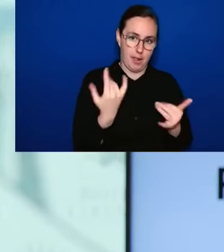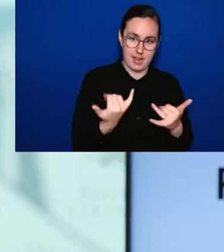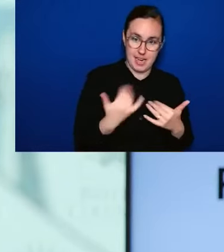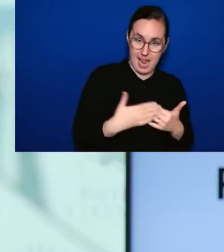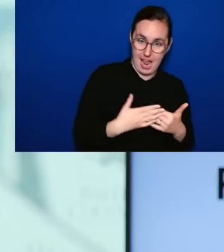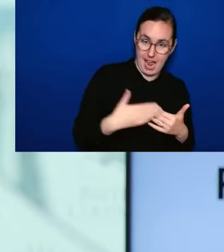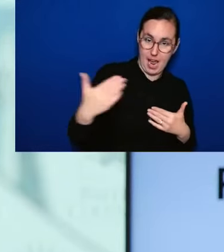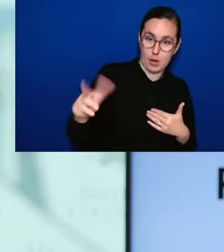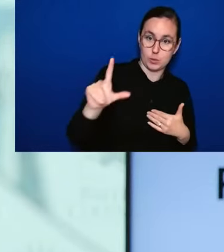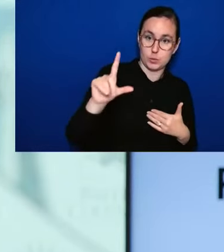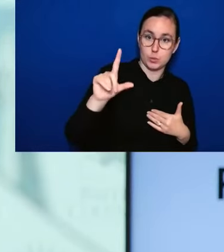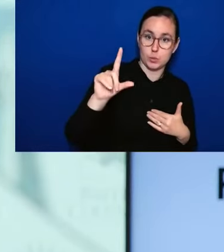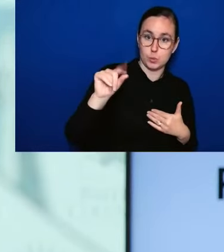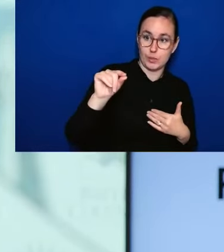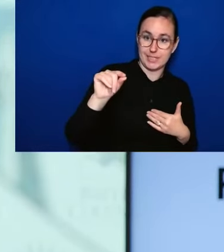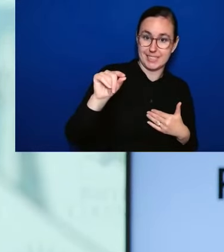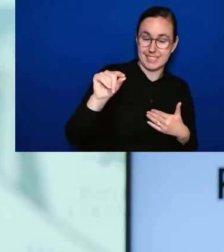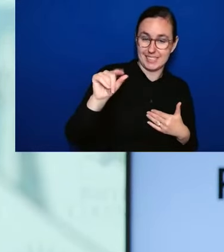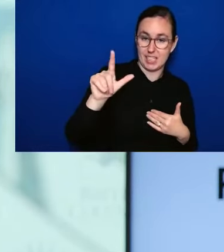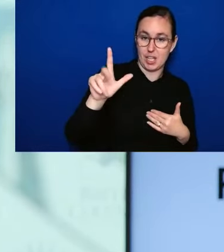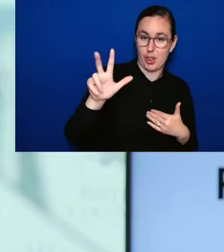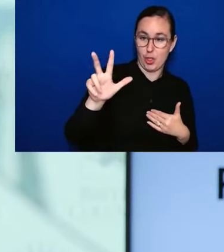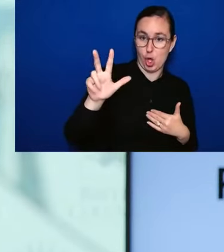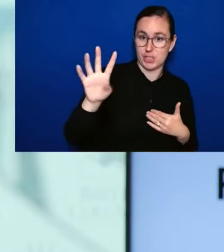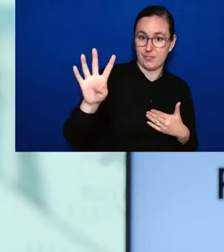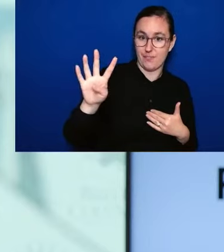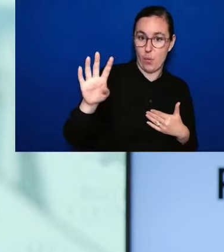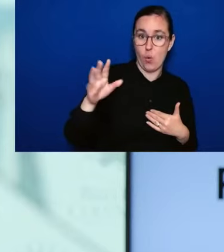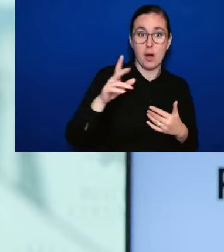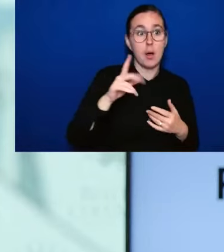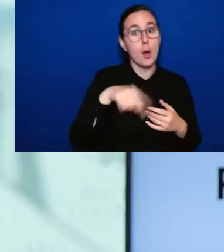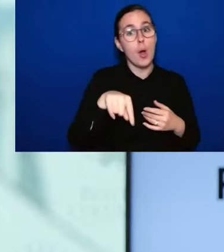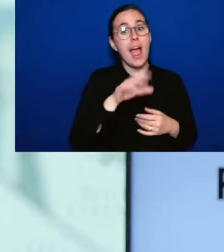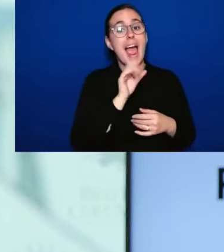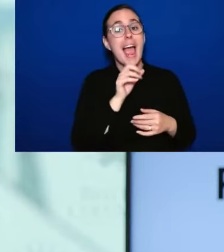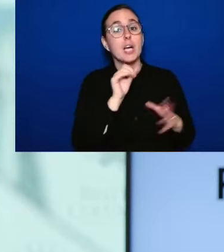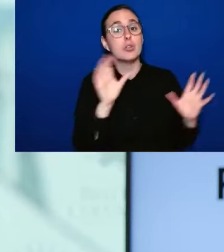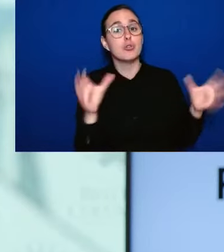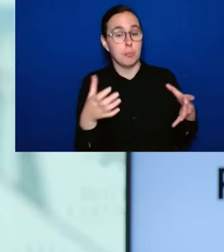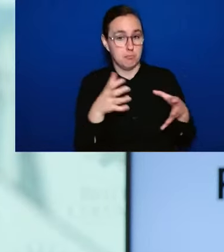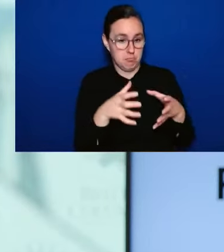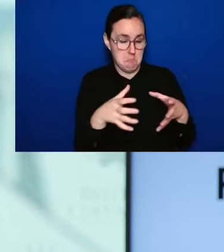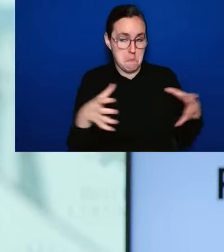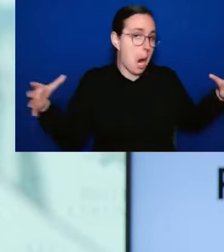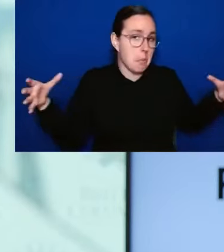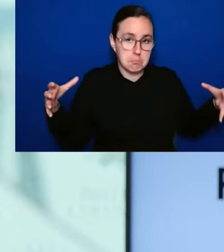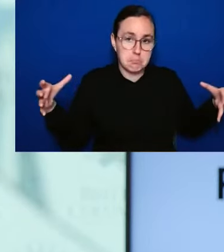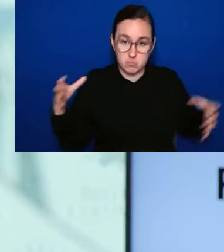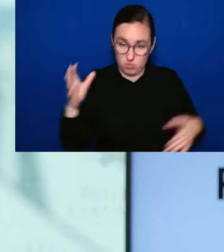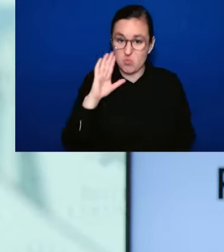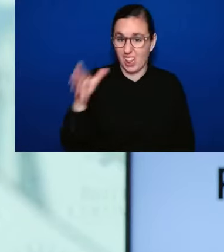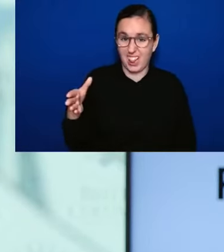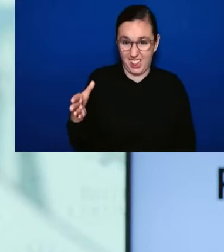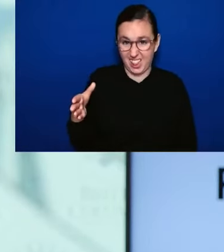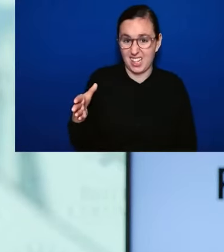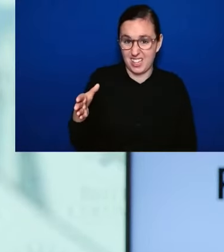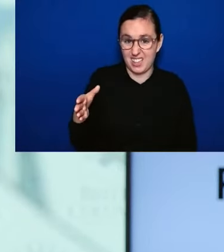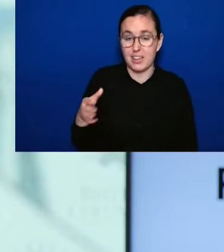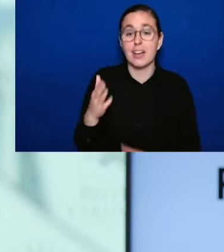unlike other jurisdictions where they're expected to climb. In